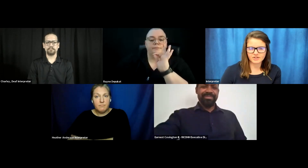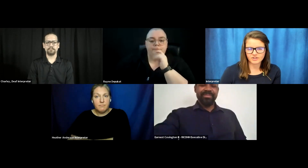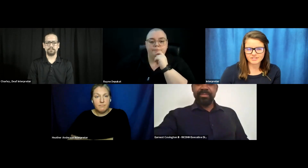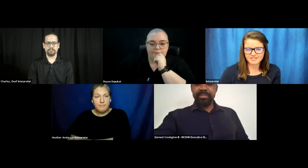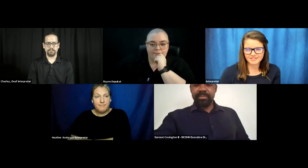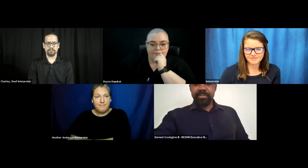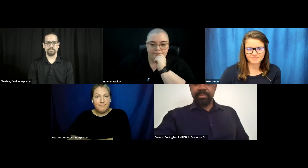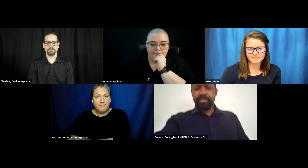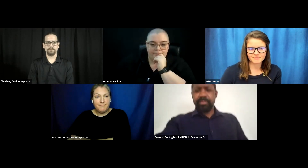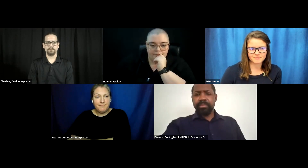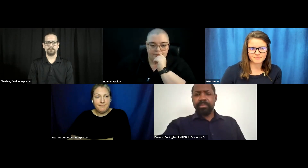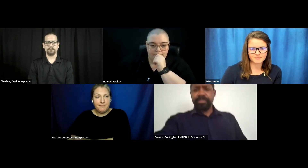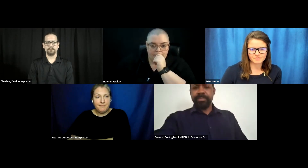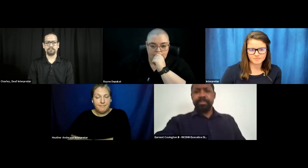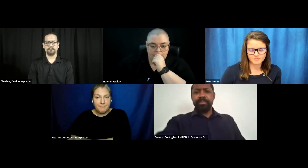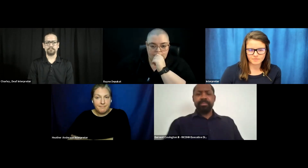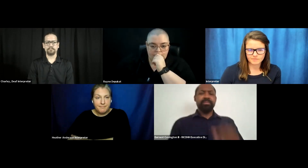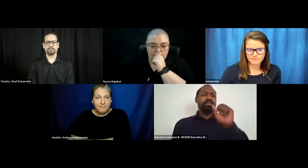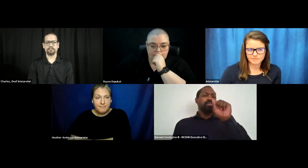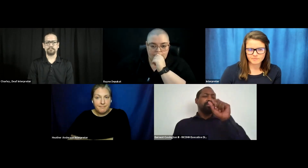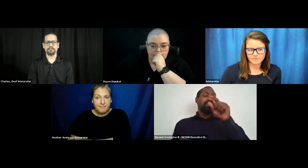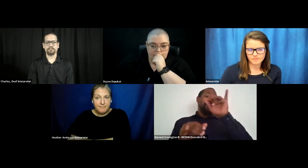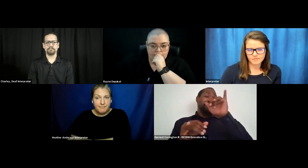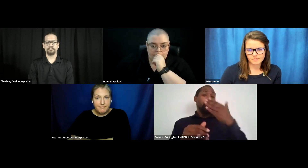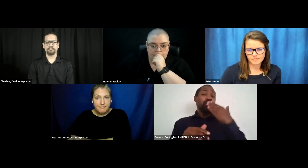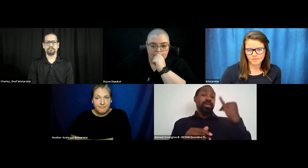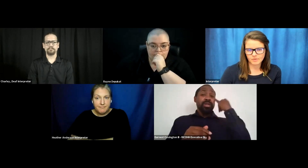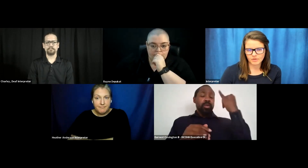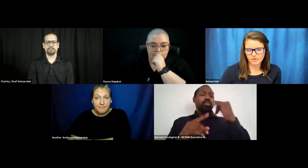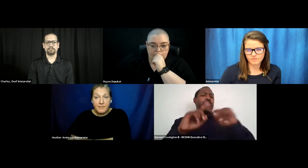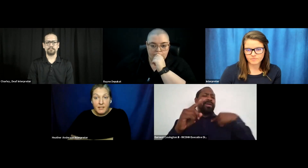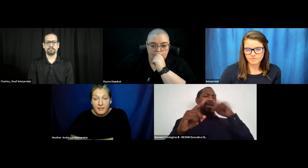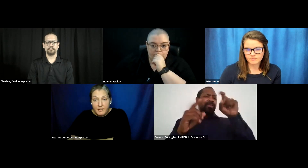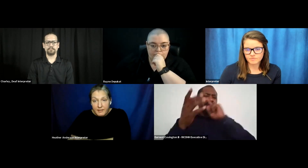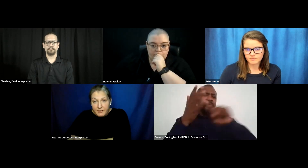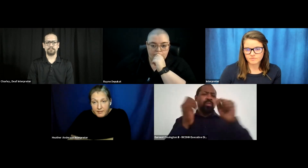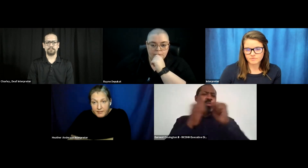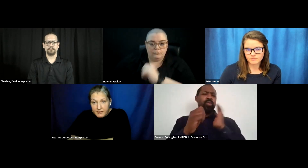This waiting to see Ernest.